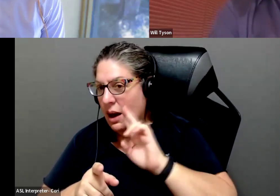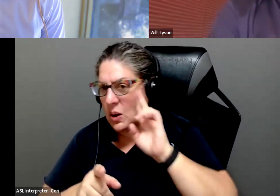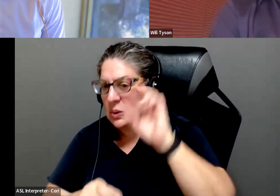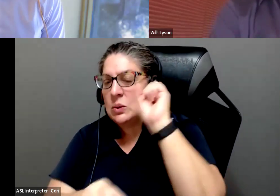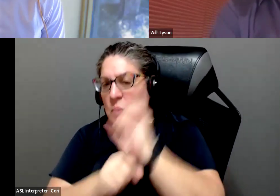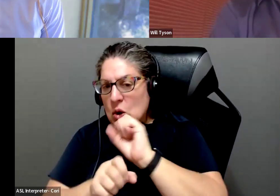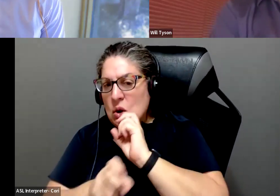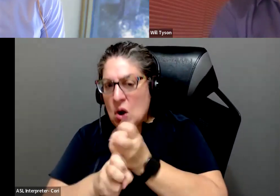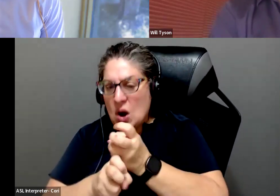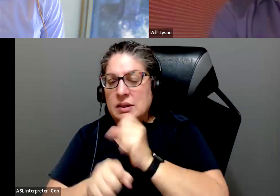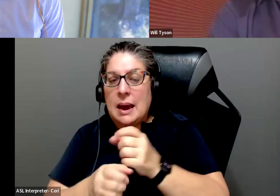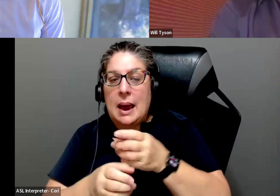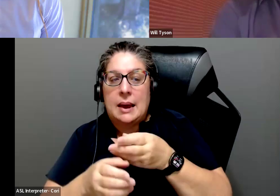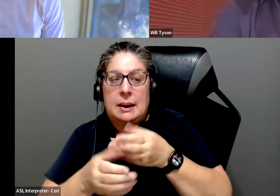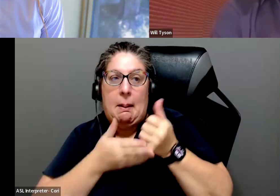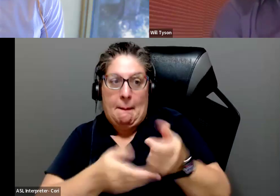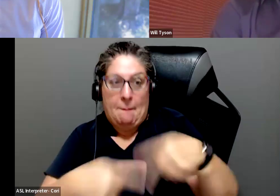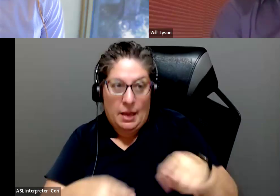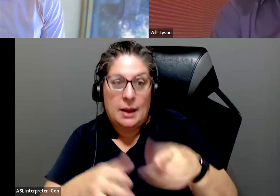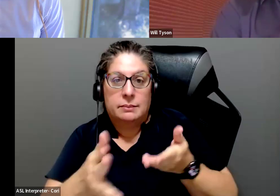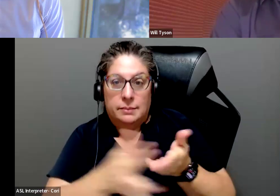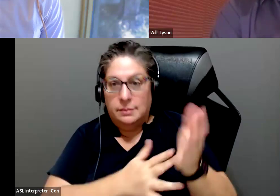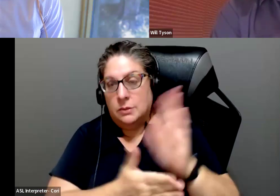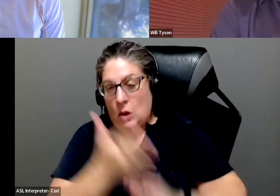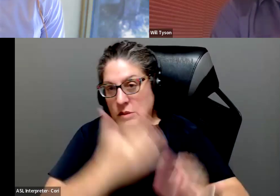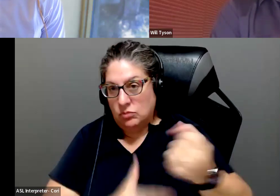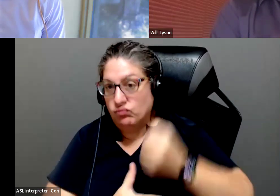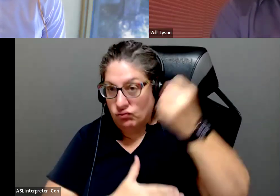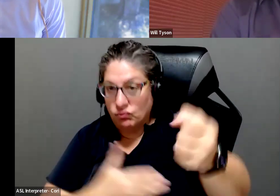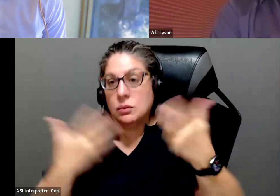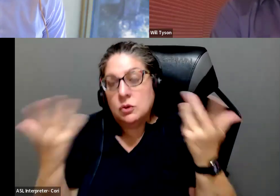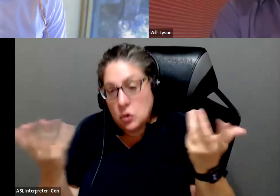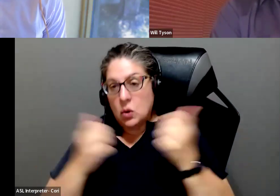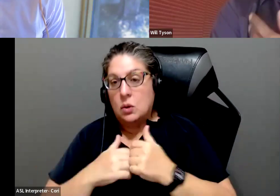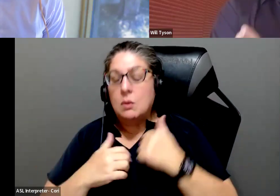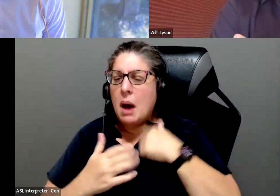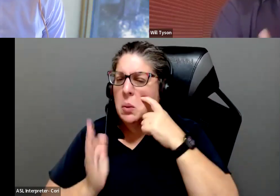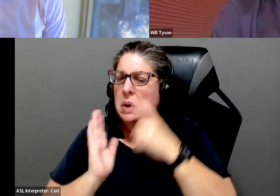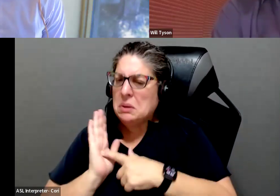To pave a pathway for them. And so I recognize that advantage